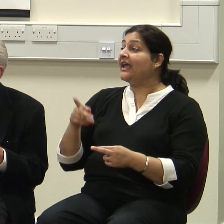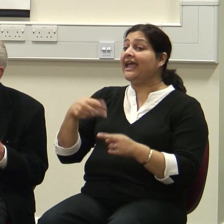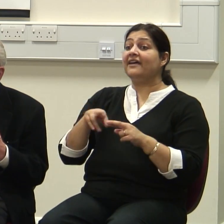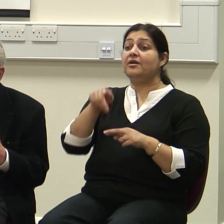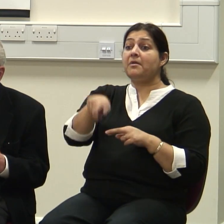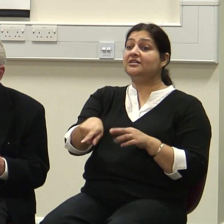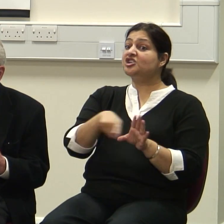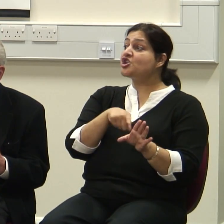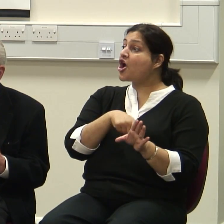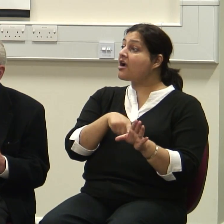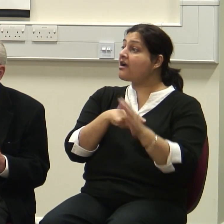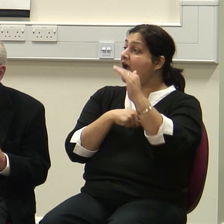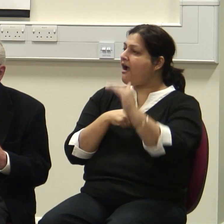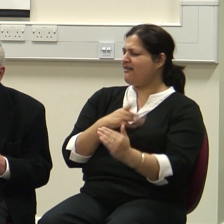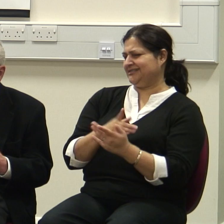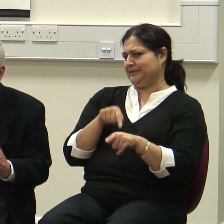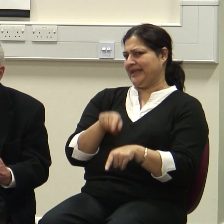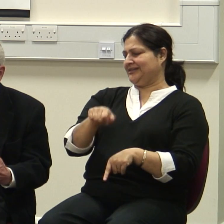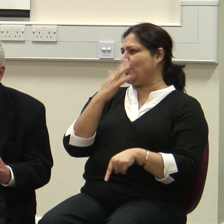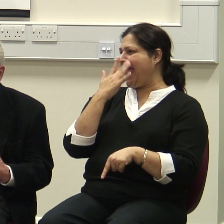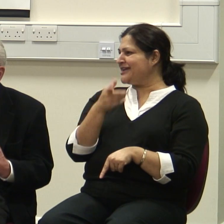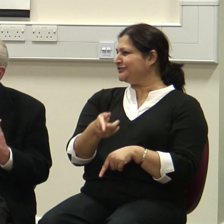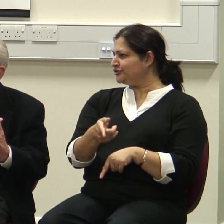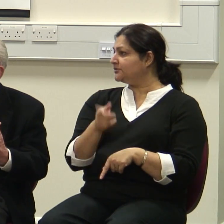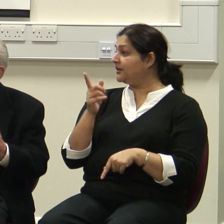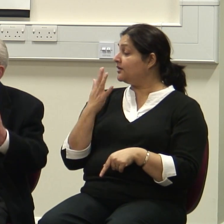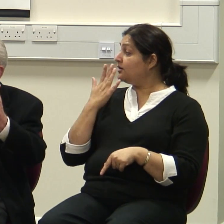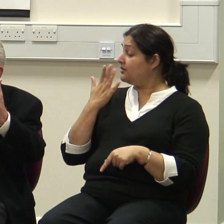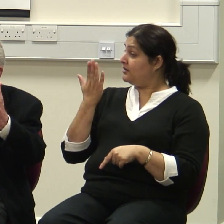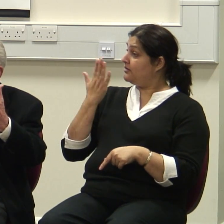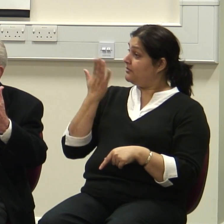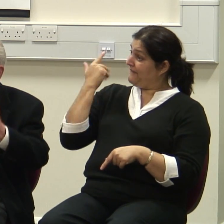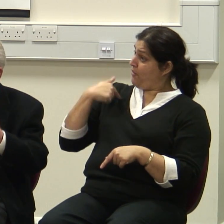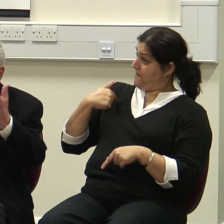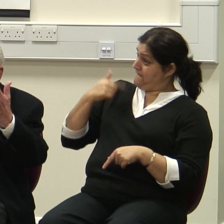this becomes a matter of age – but when I was young, if I would go to – which I